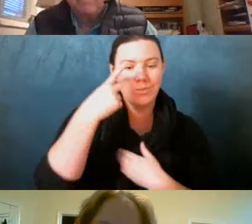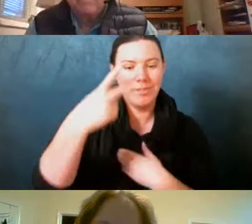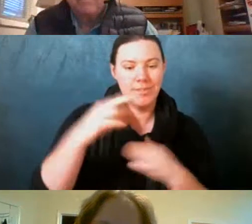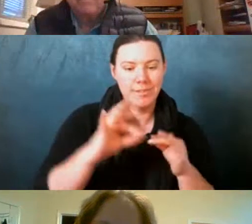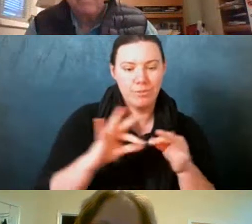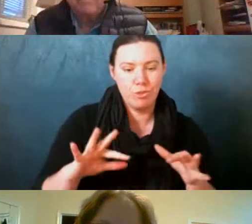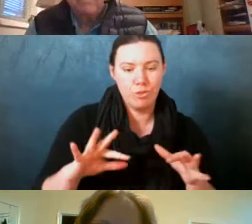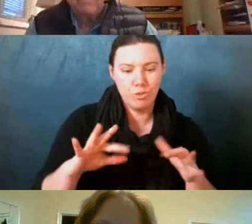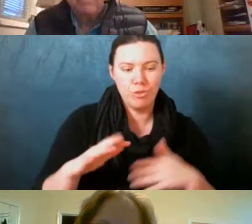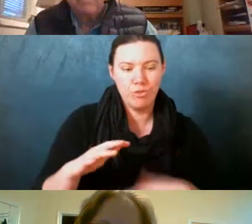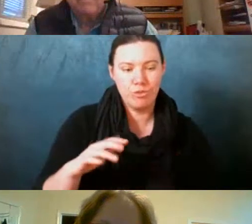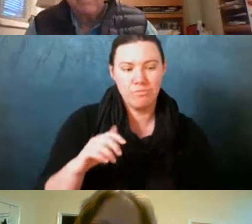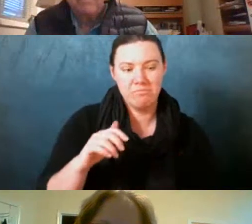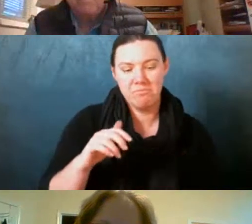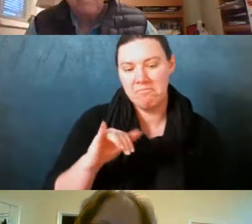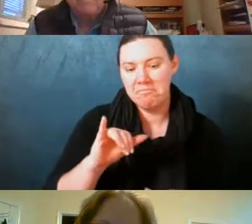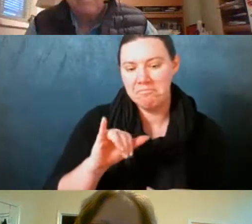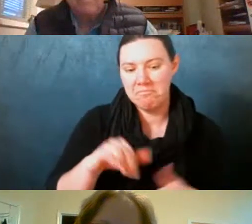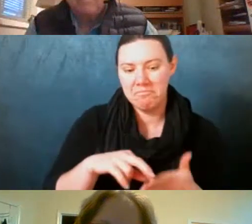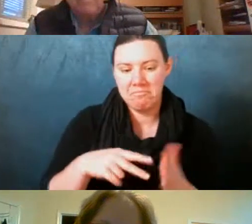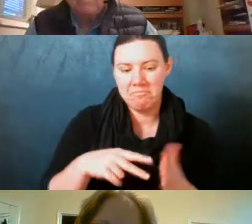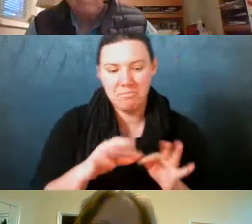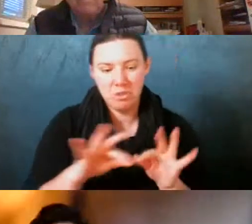to be able to interpret while we're speaking today.